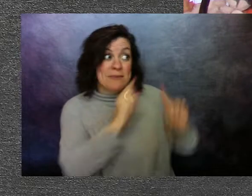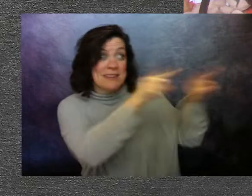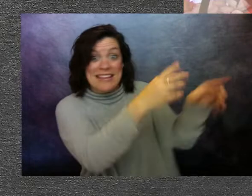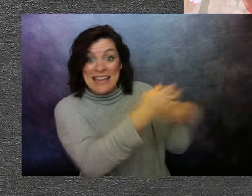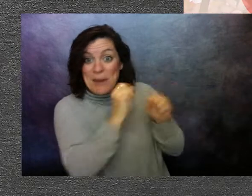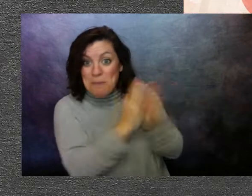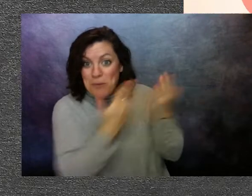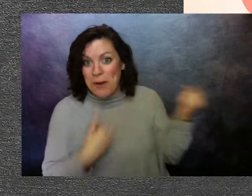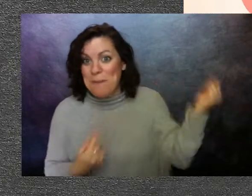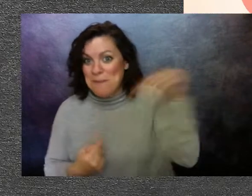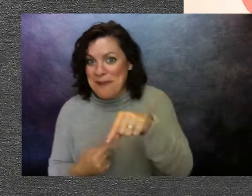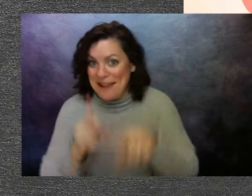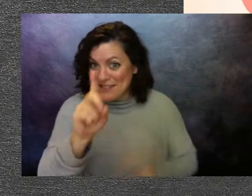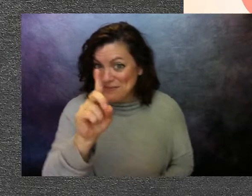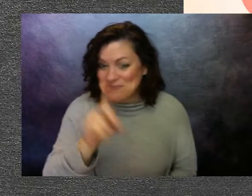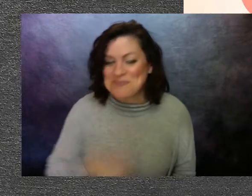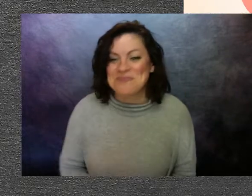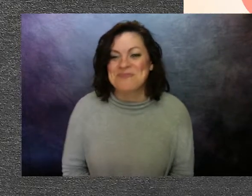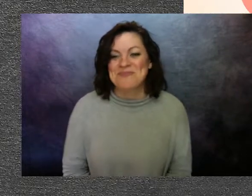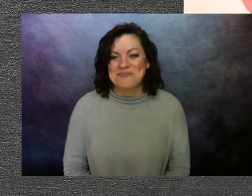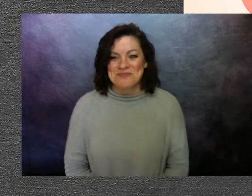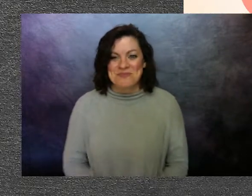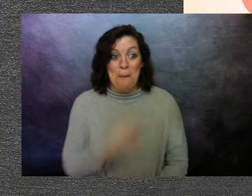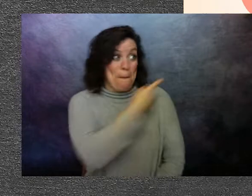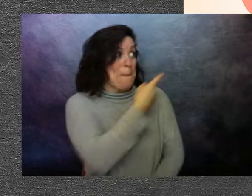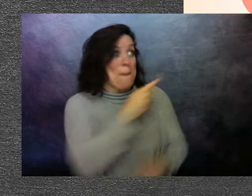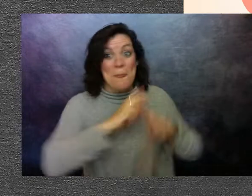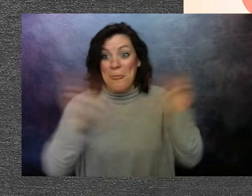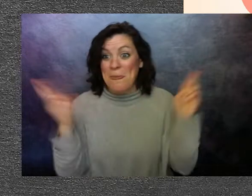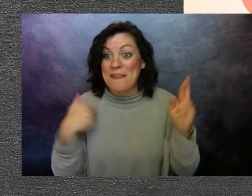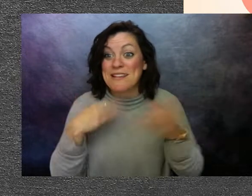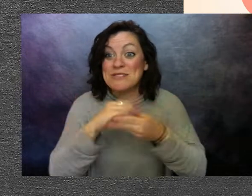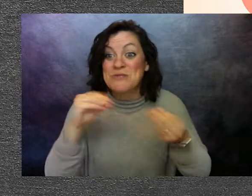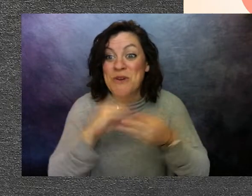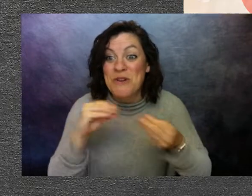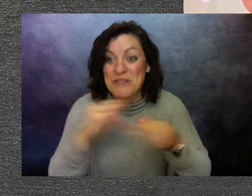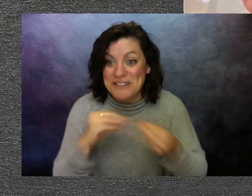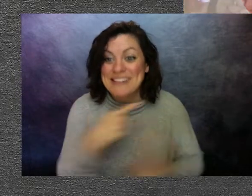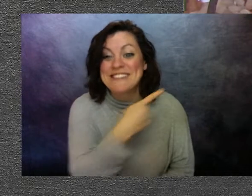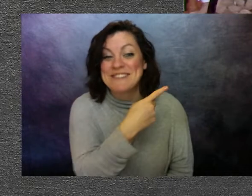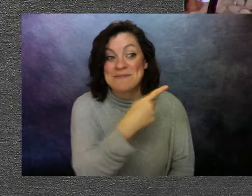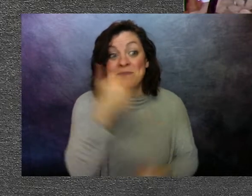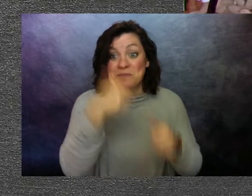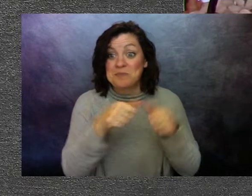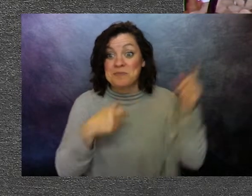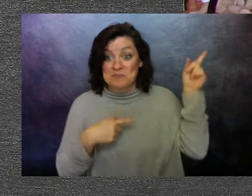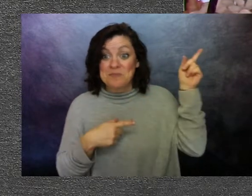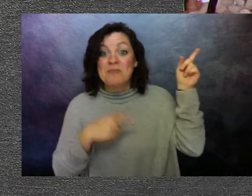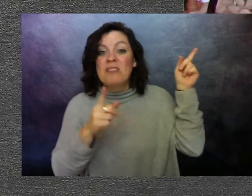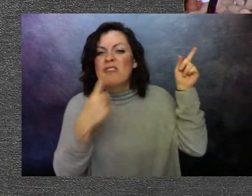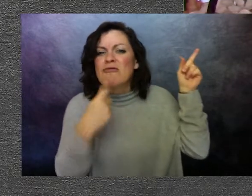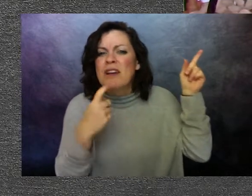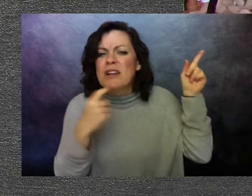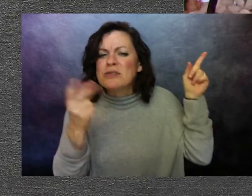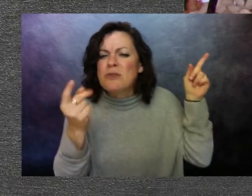right back here for story time. Okay, so I got my story and I said that we were reading a story about a little red dog